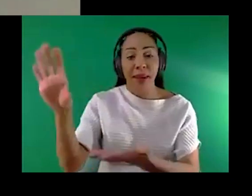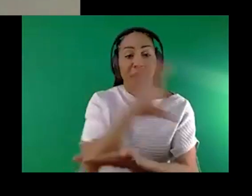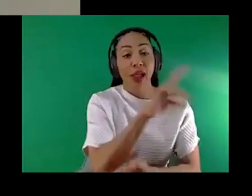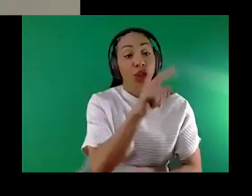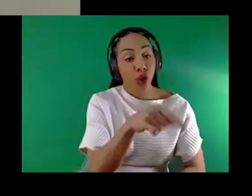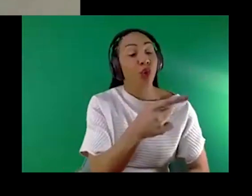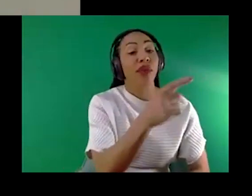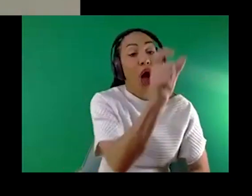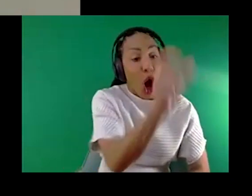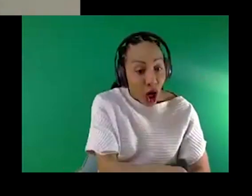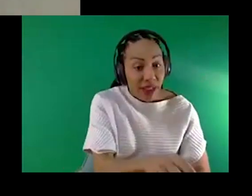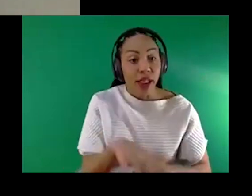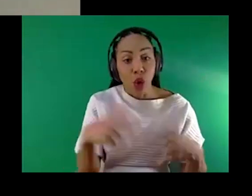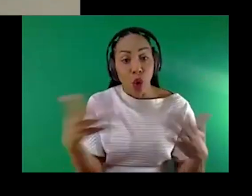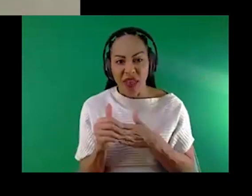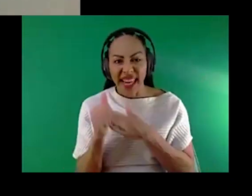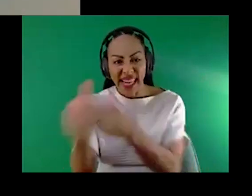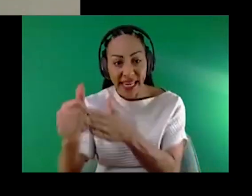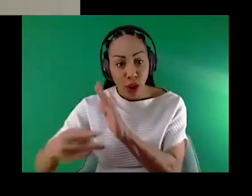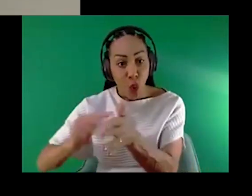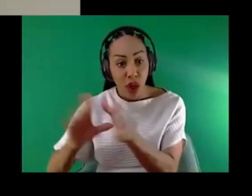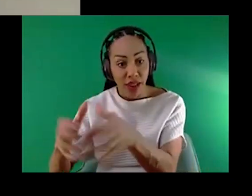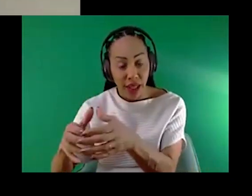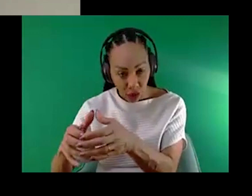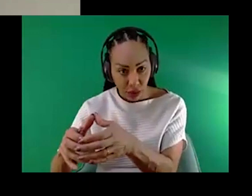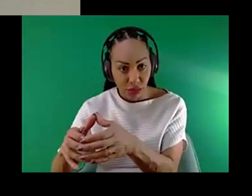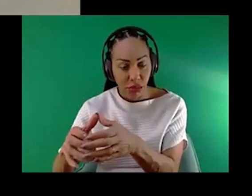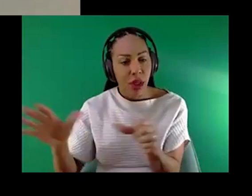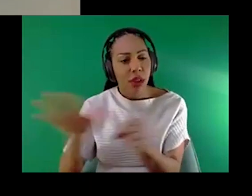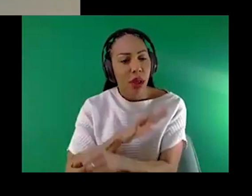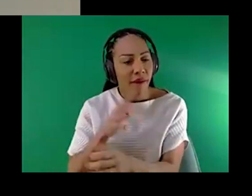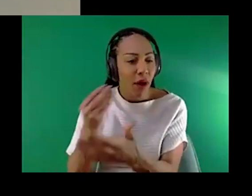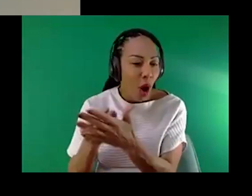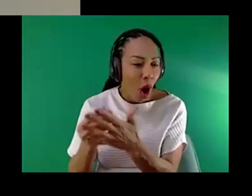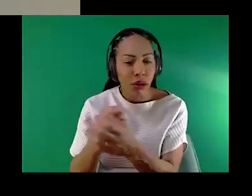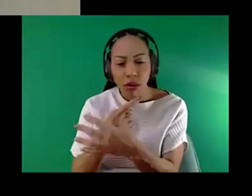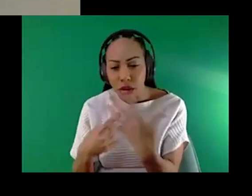lead organisation um and it is to cover the costs so there is no expectation that any of